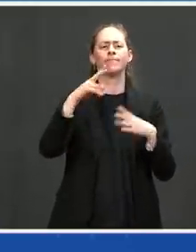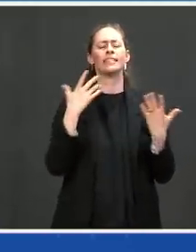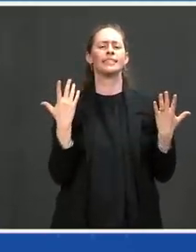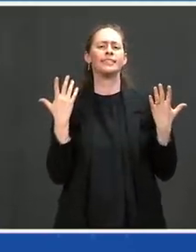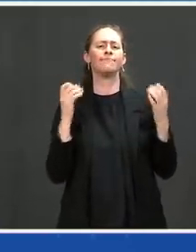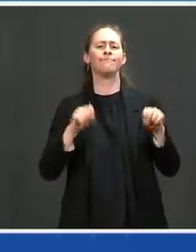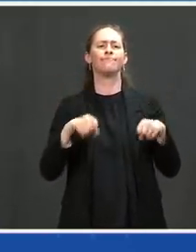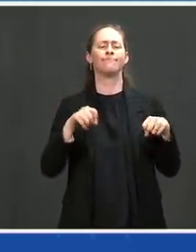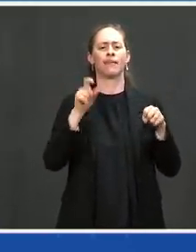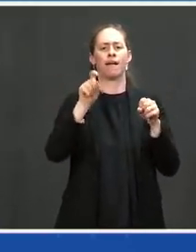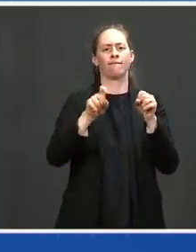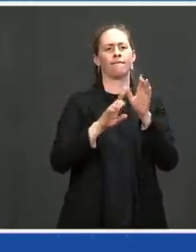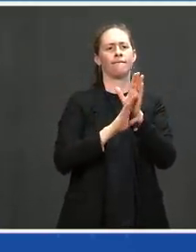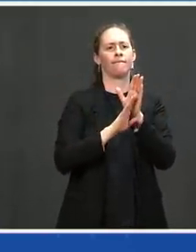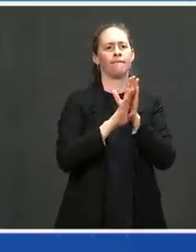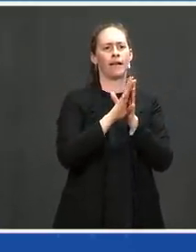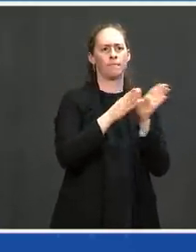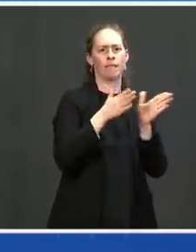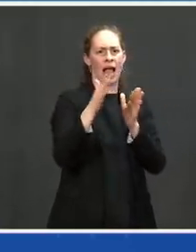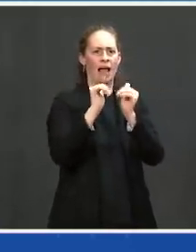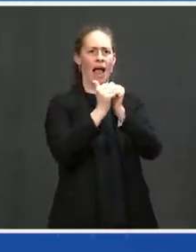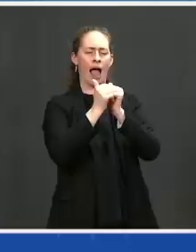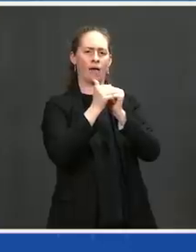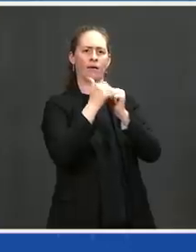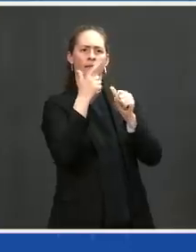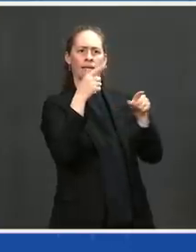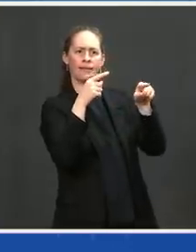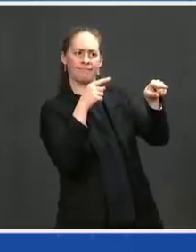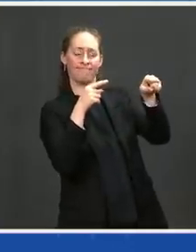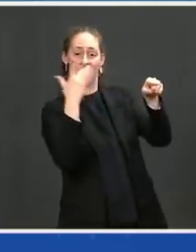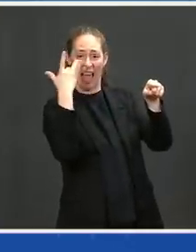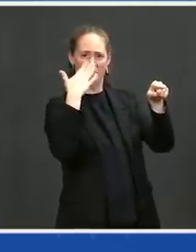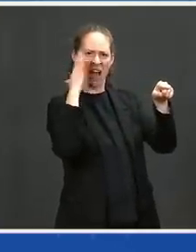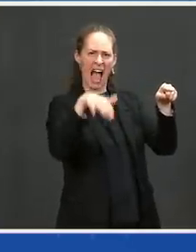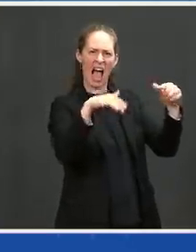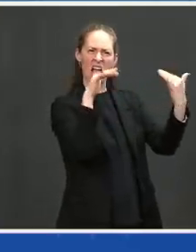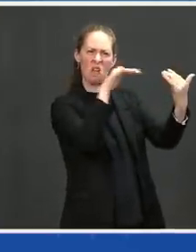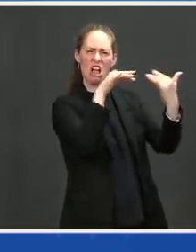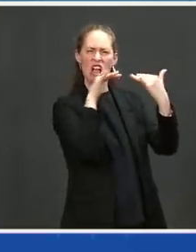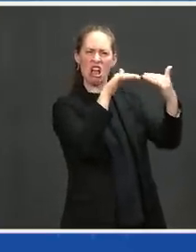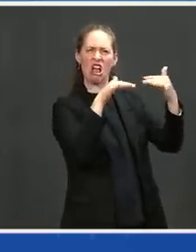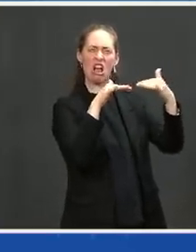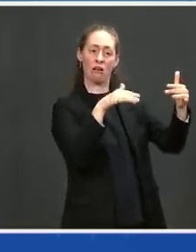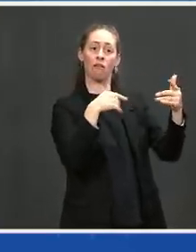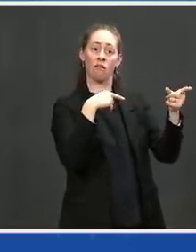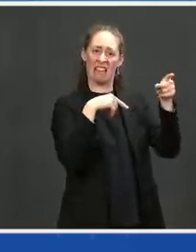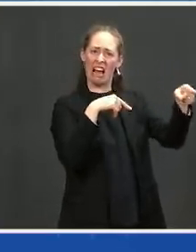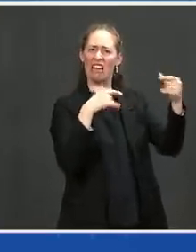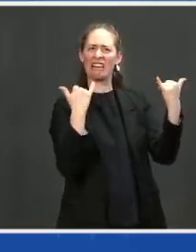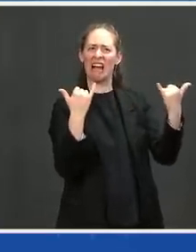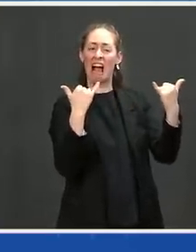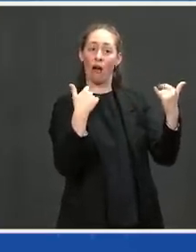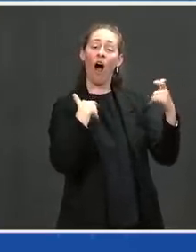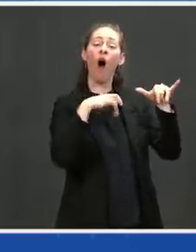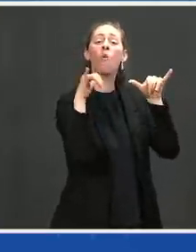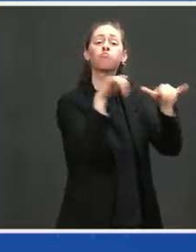But it is not my intention to stay there for a long time. But the question is: How and in what circumstances